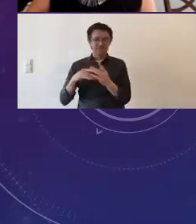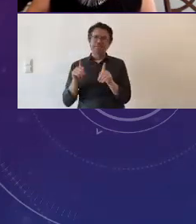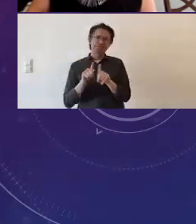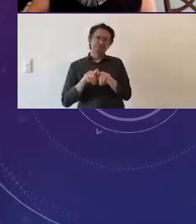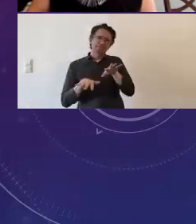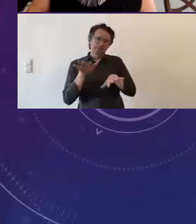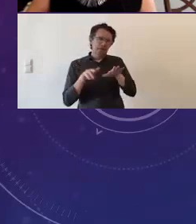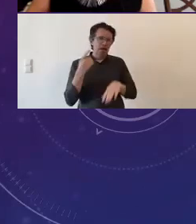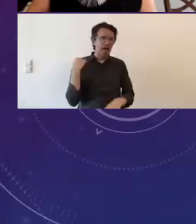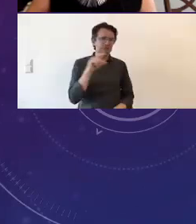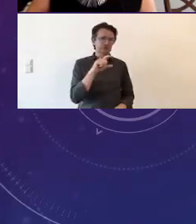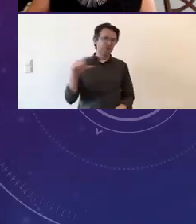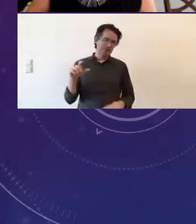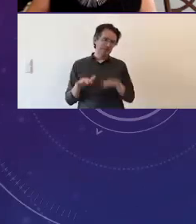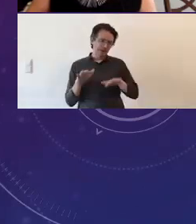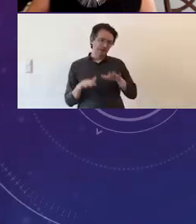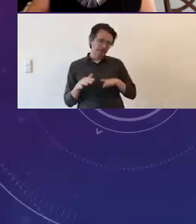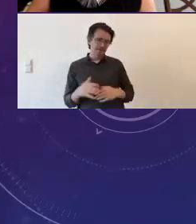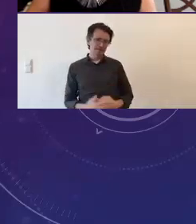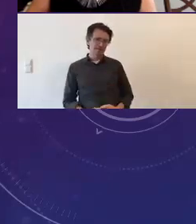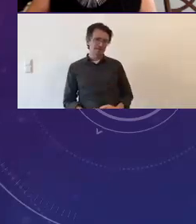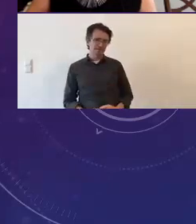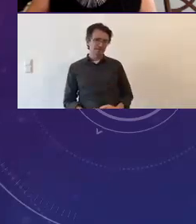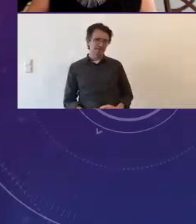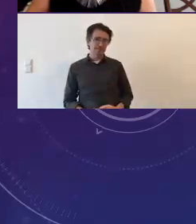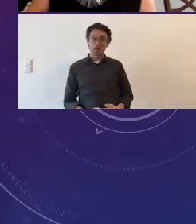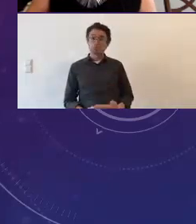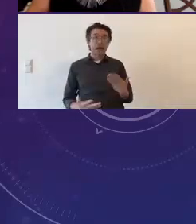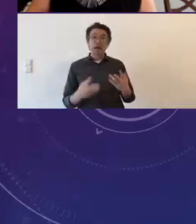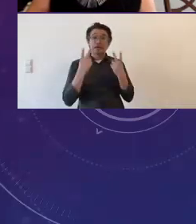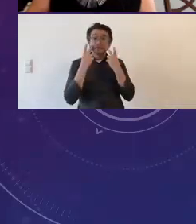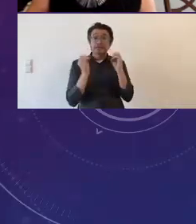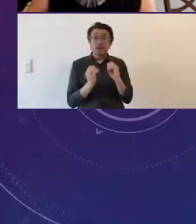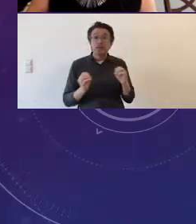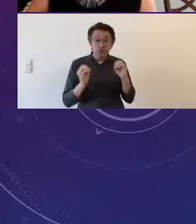DLF Facebook page this morning so you can read it there the recording is also